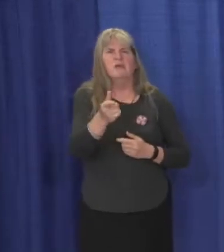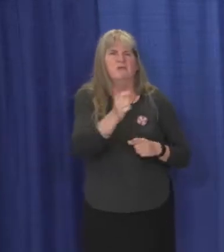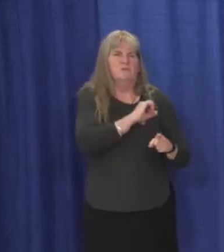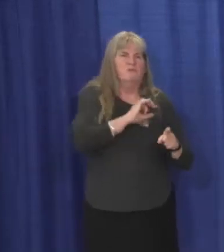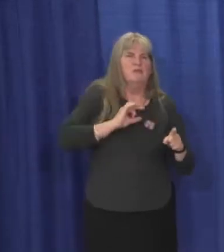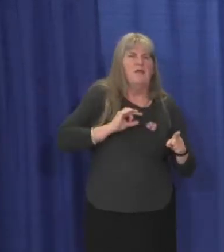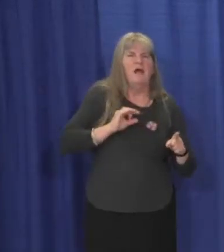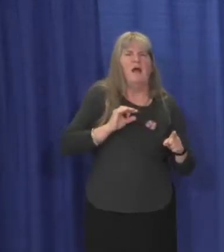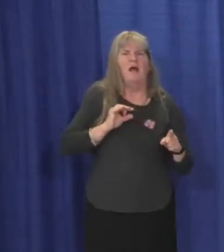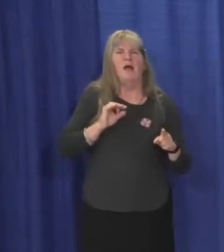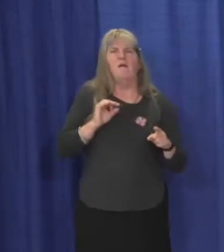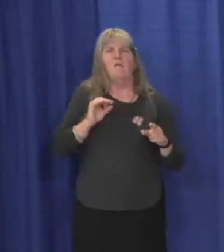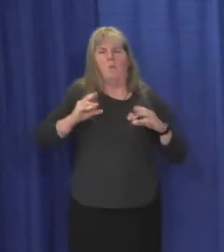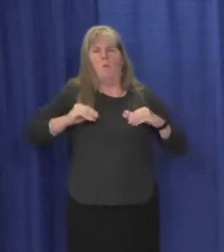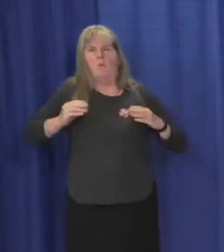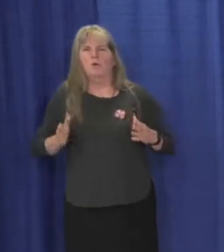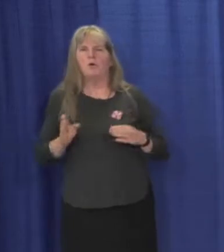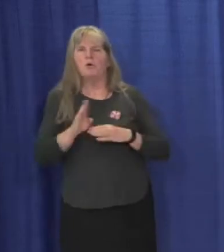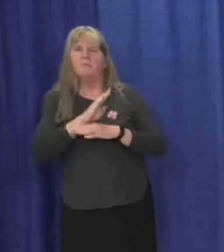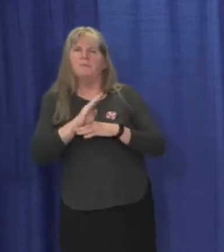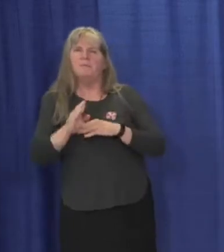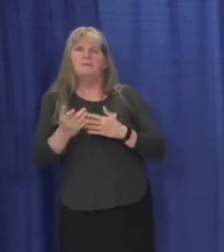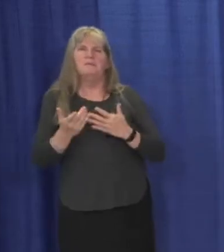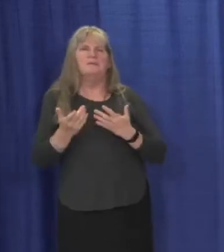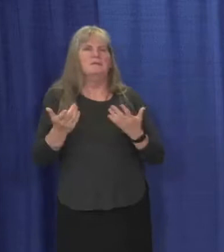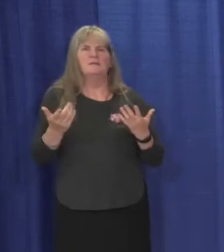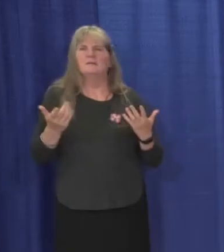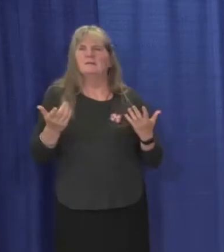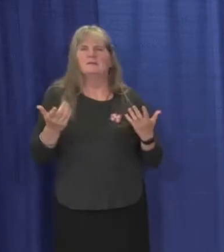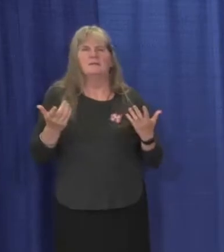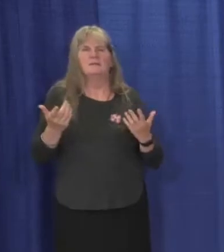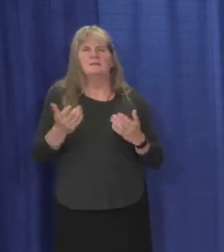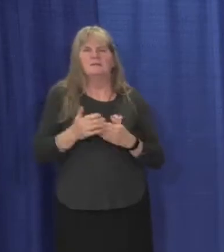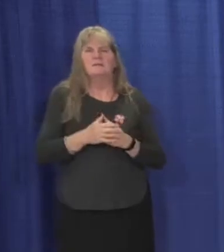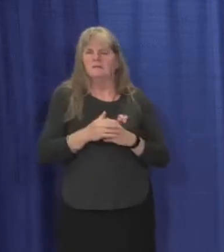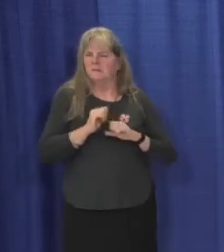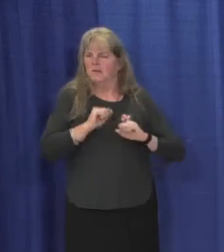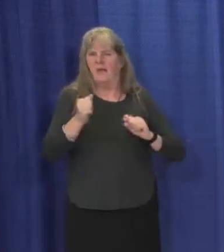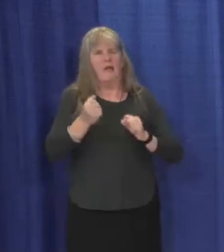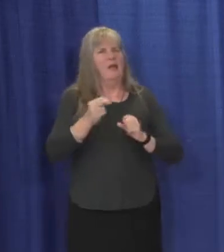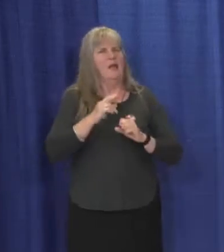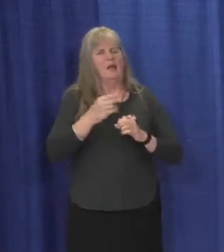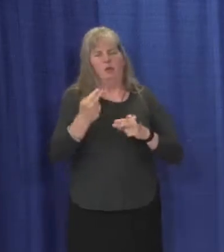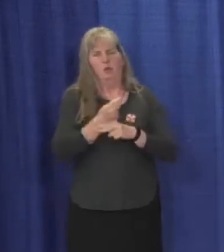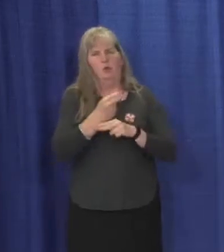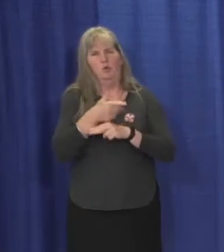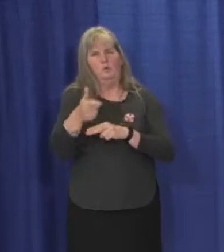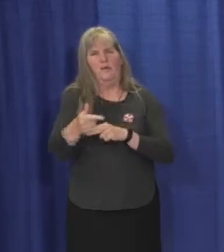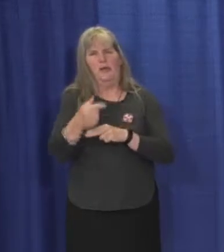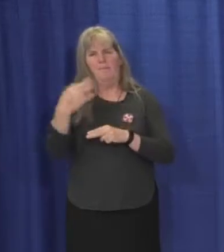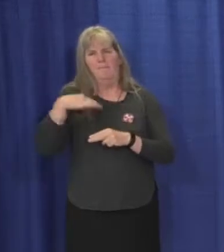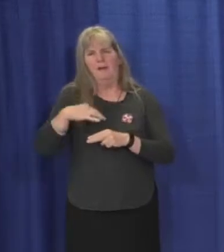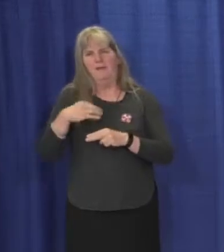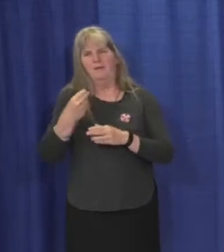Whether you are an employee or employer that the minister listed they are available and